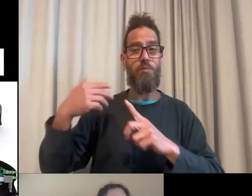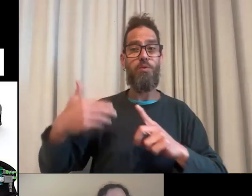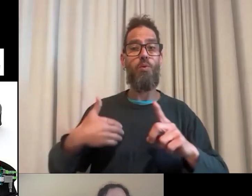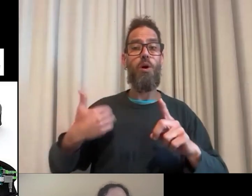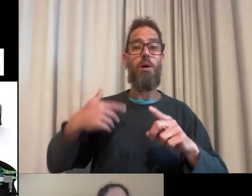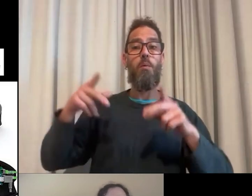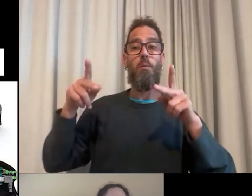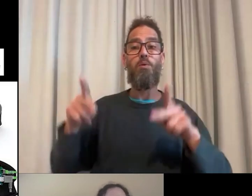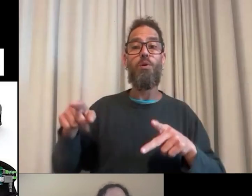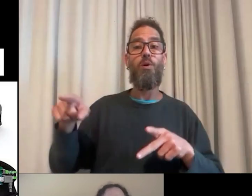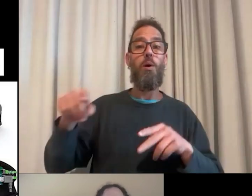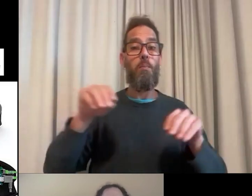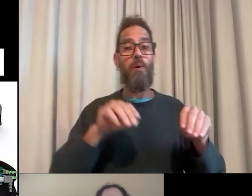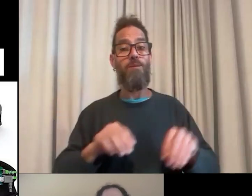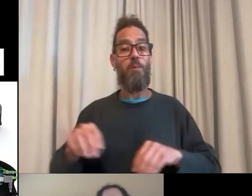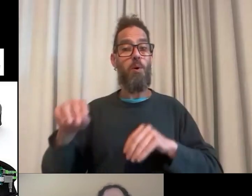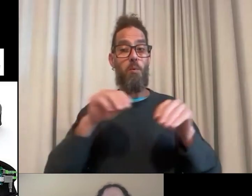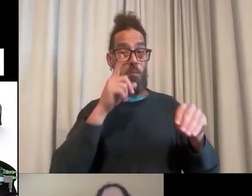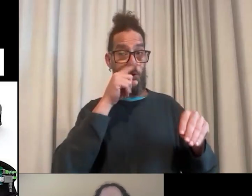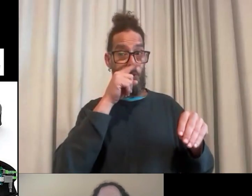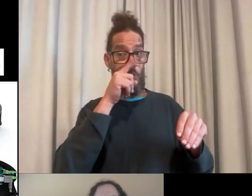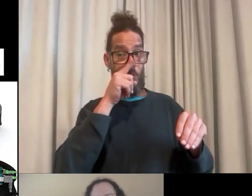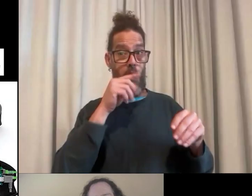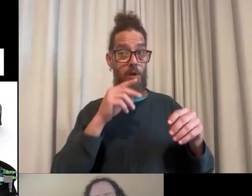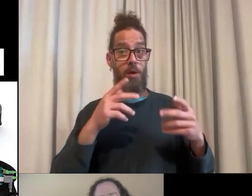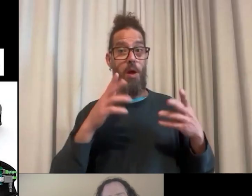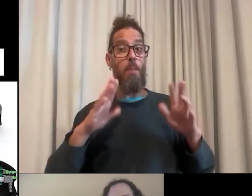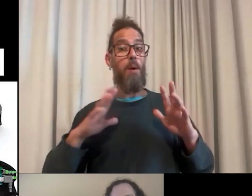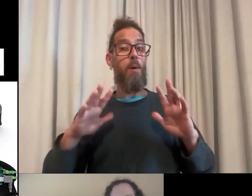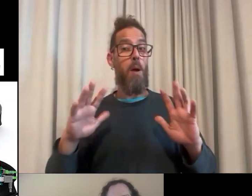But basically, this was a breakthrough in terms of a device that allows people with severe mobility